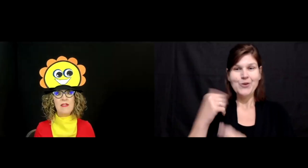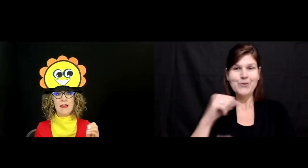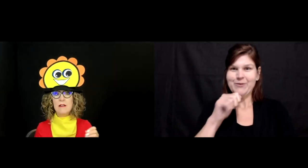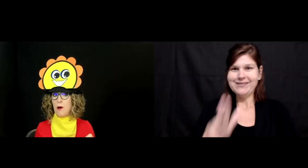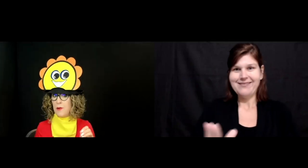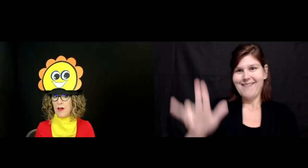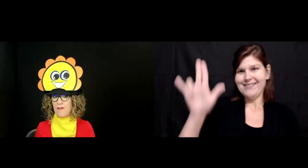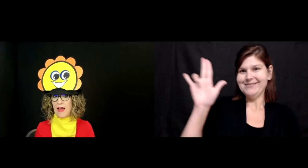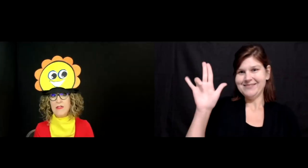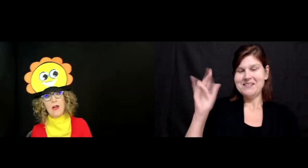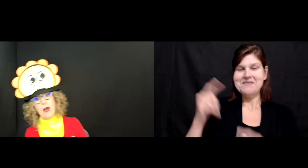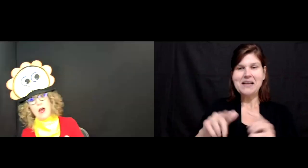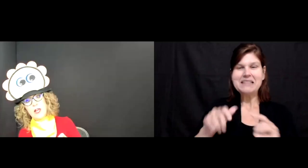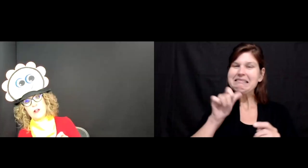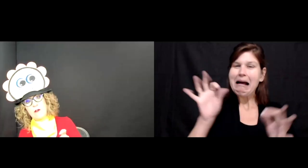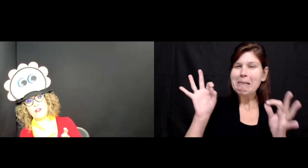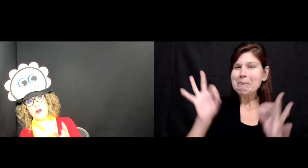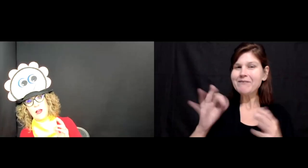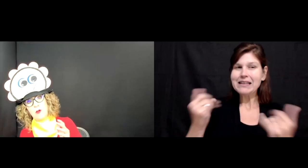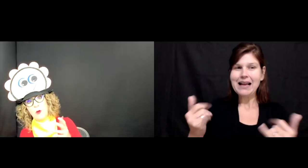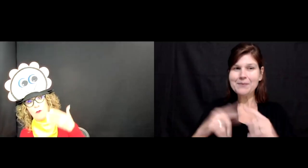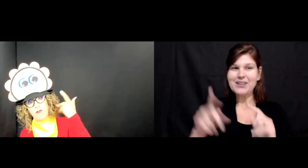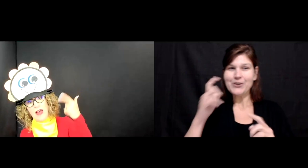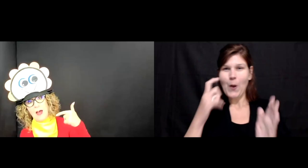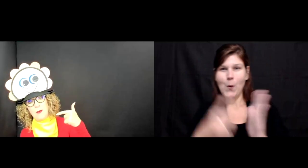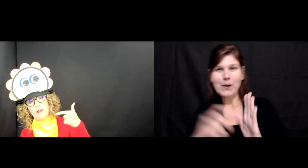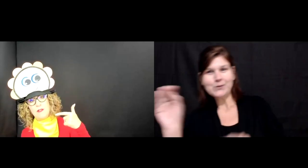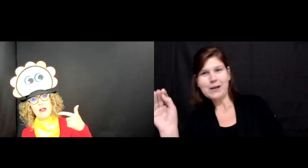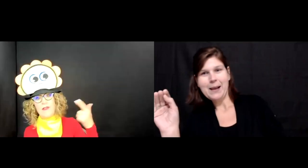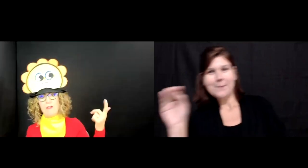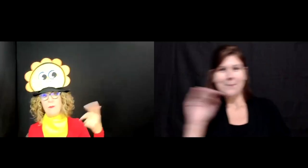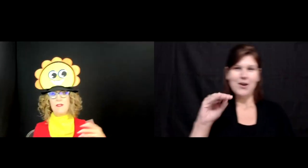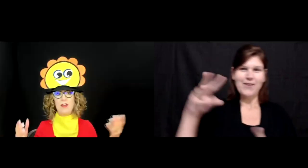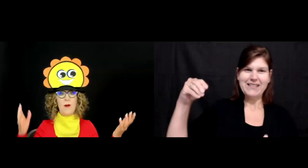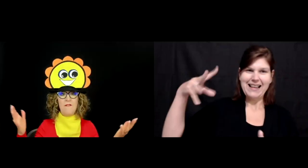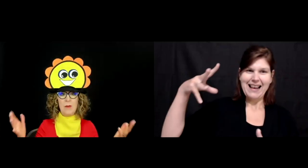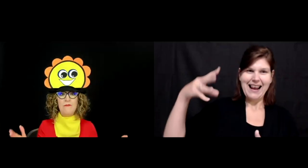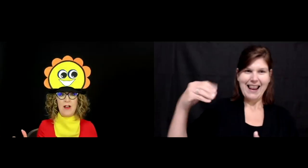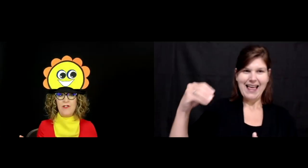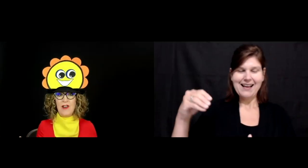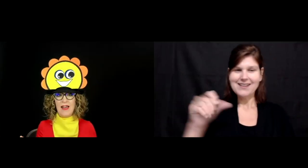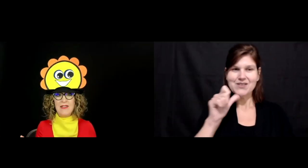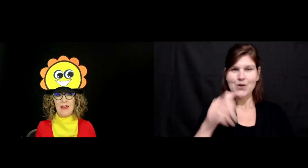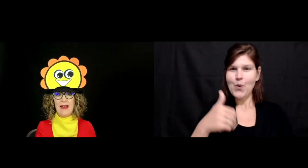It's still not perfect. You'll notice when I move that happens. That's because I don't have any professional lighting